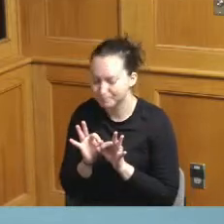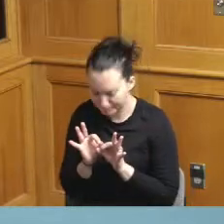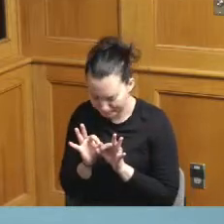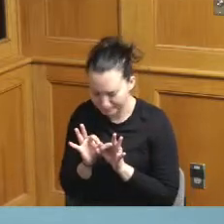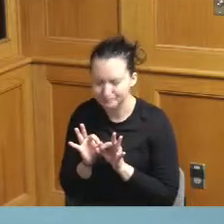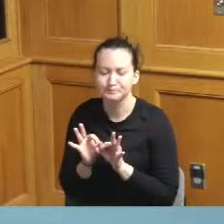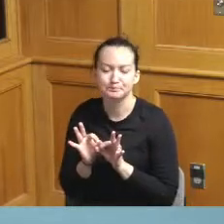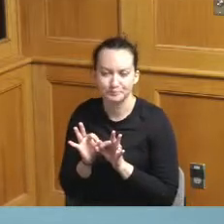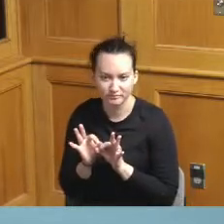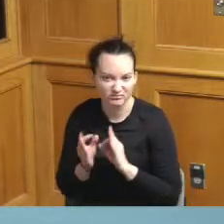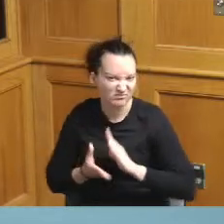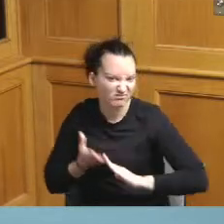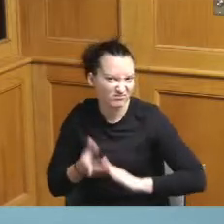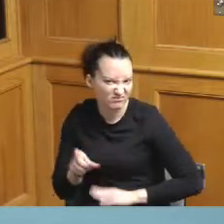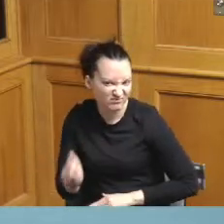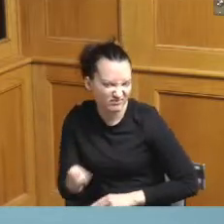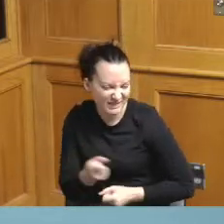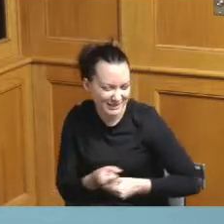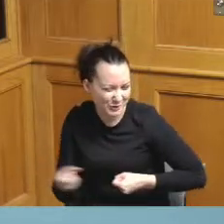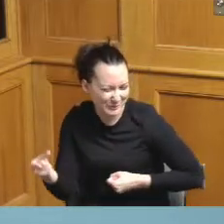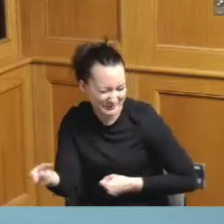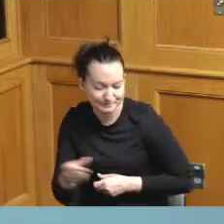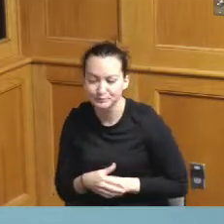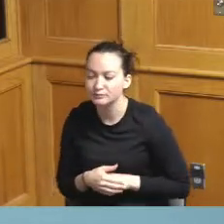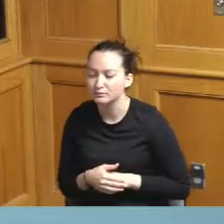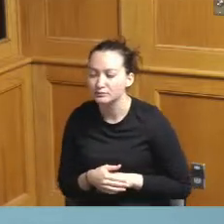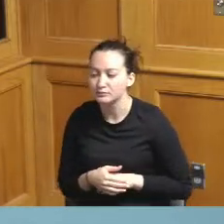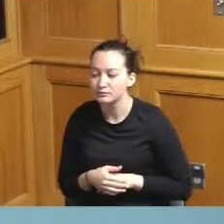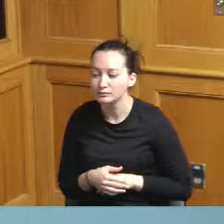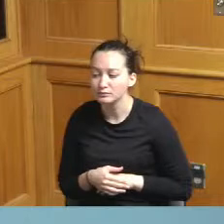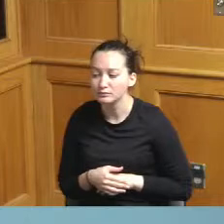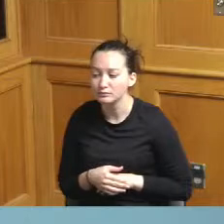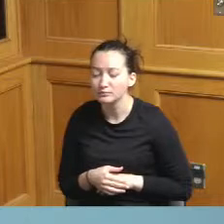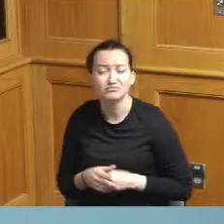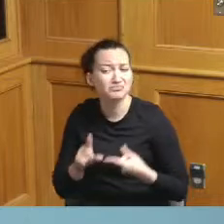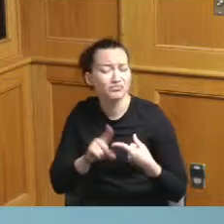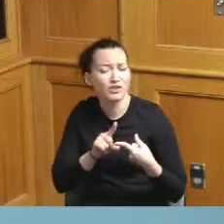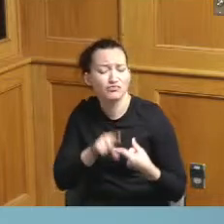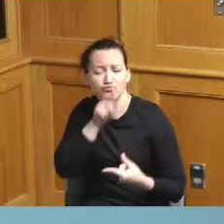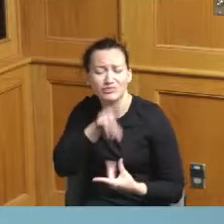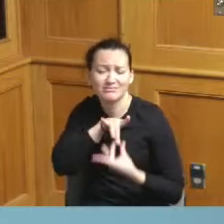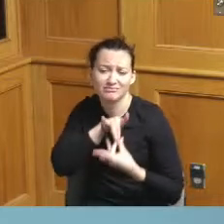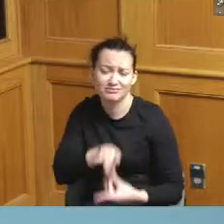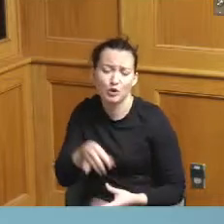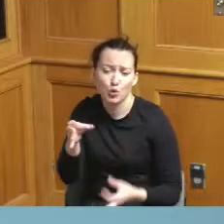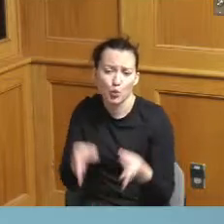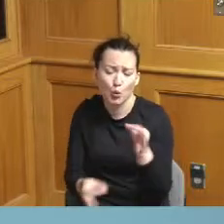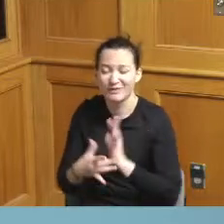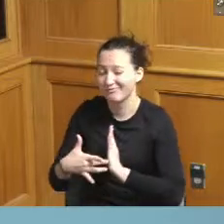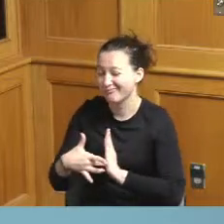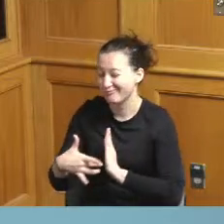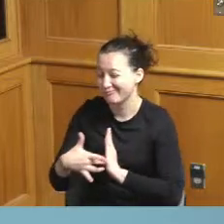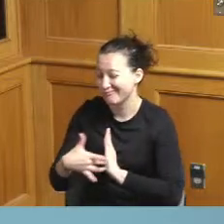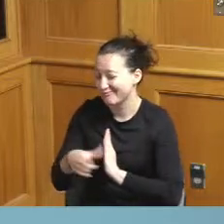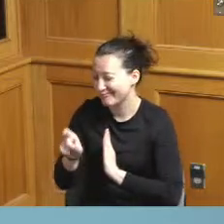the Courts operational needs for next year first it's really related to our quartz technology needs